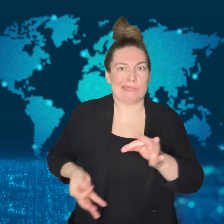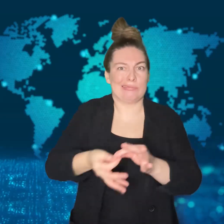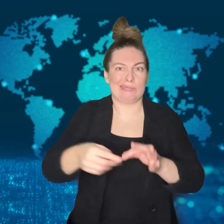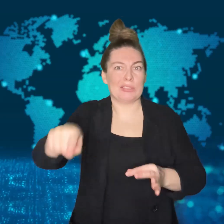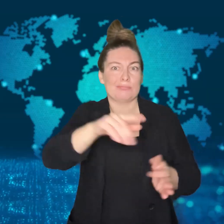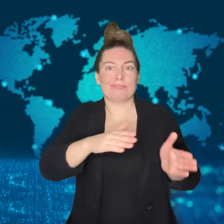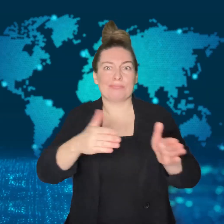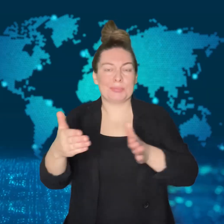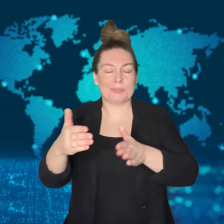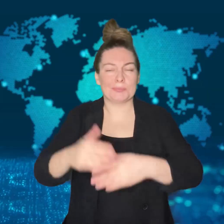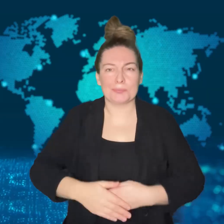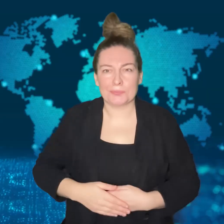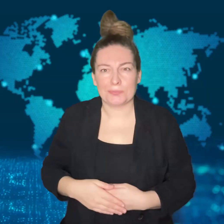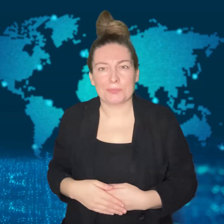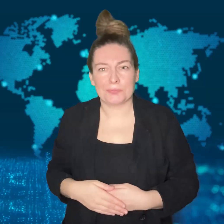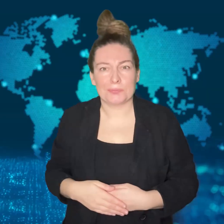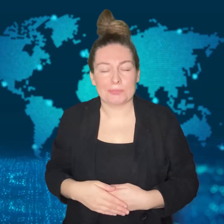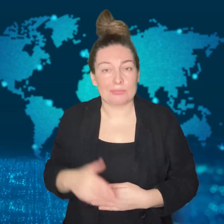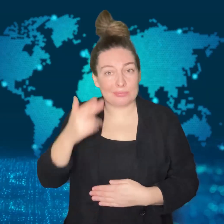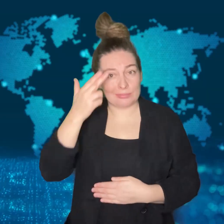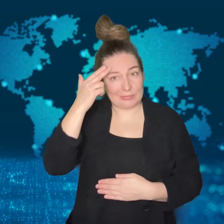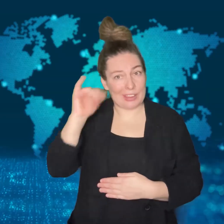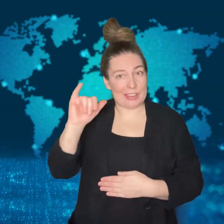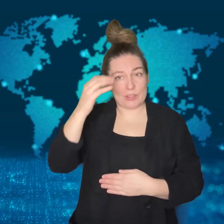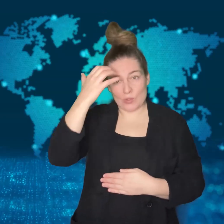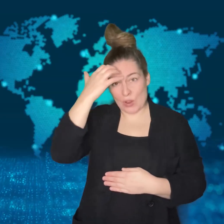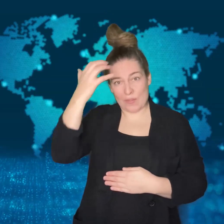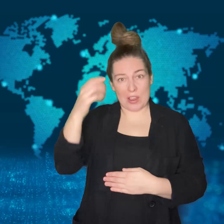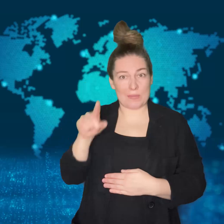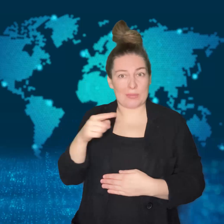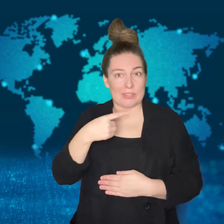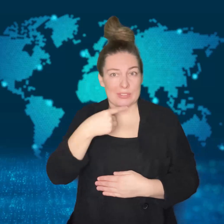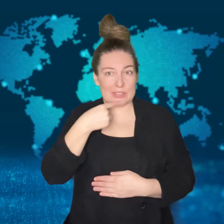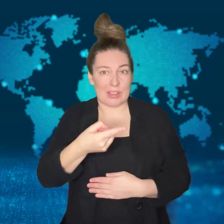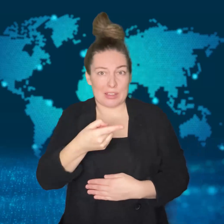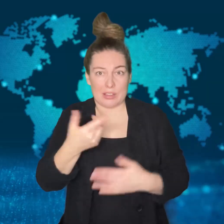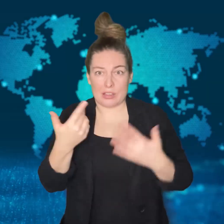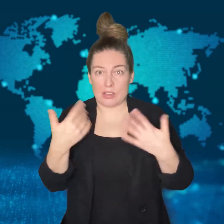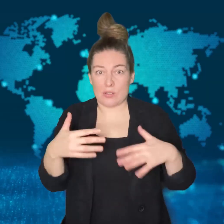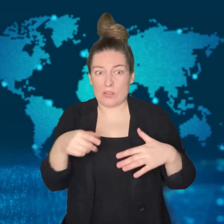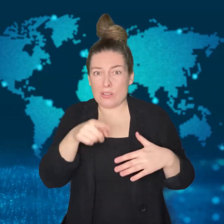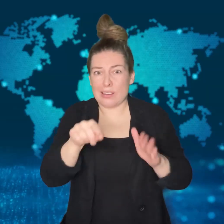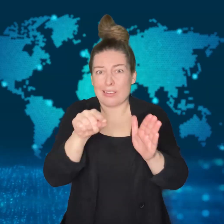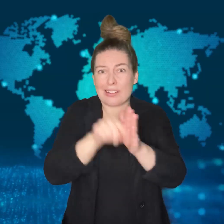Haitian authorities have been called on to